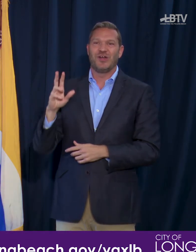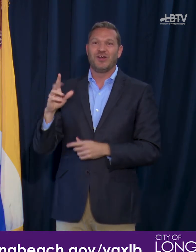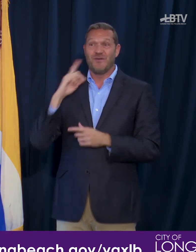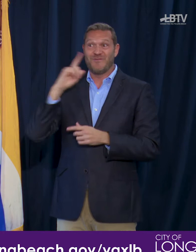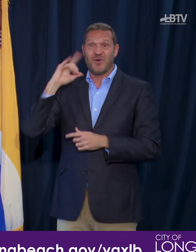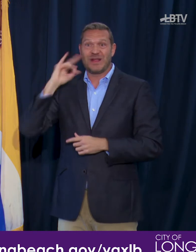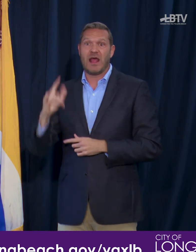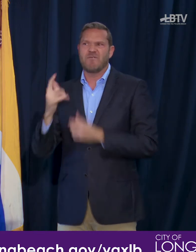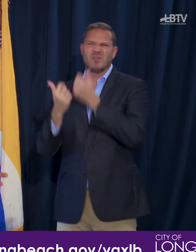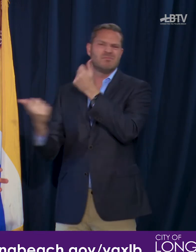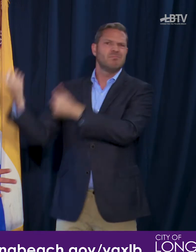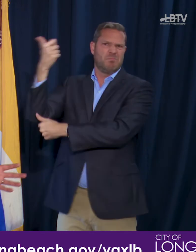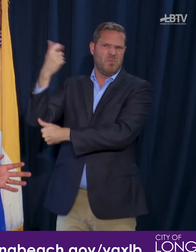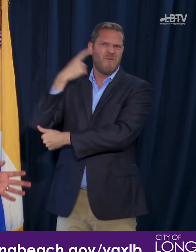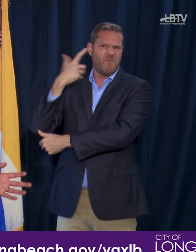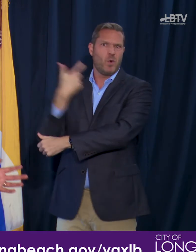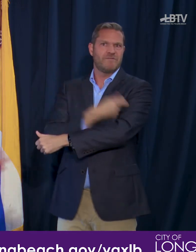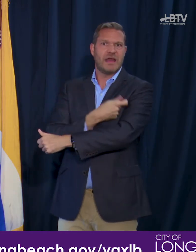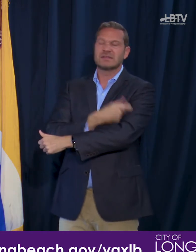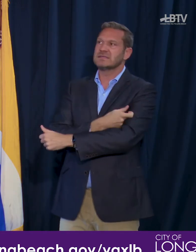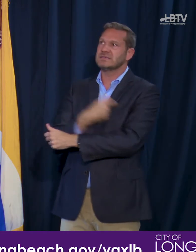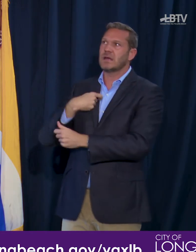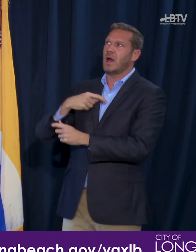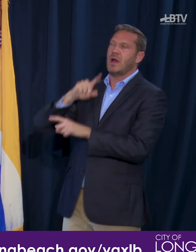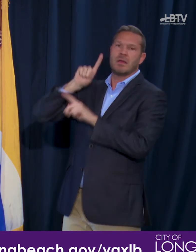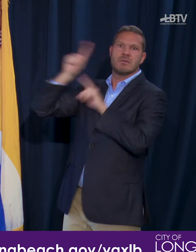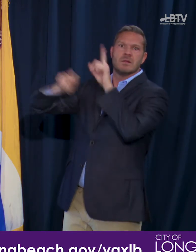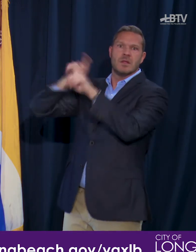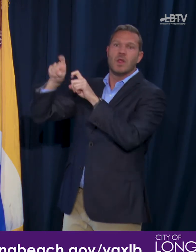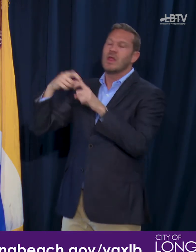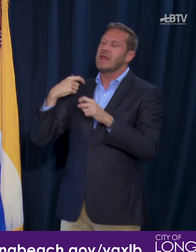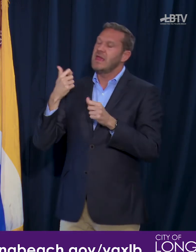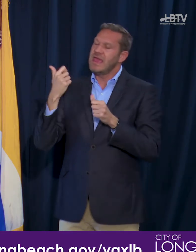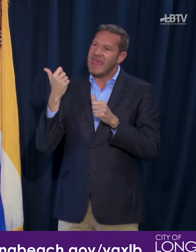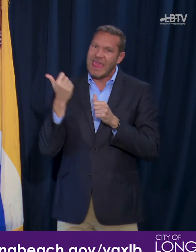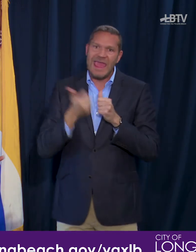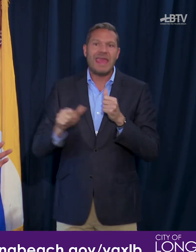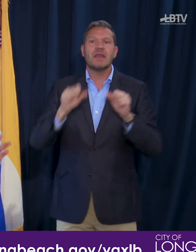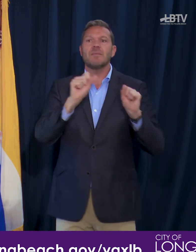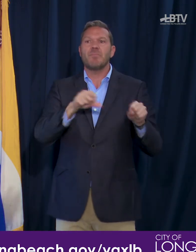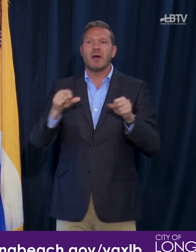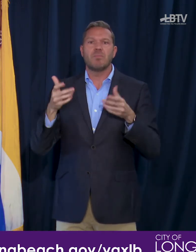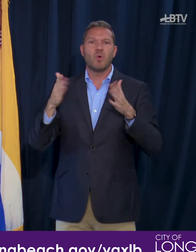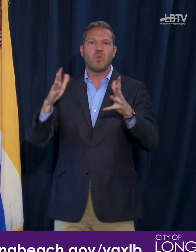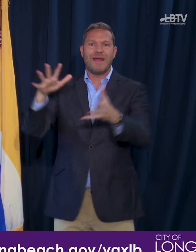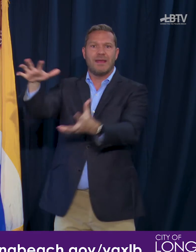We're going to, we're going to push every lever that we have and push against the state